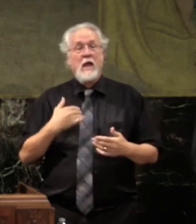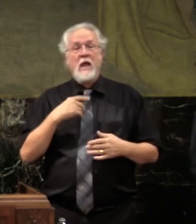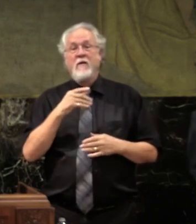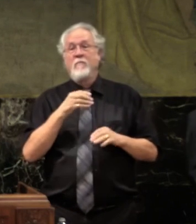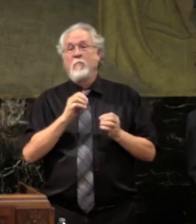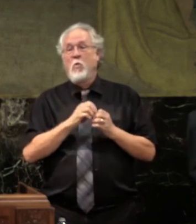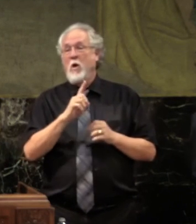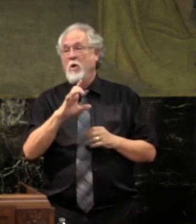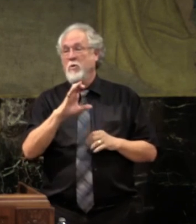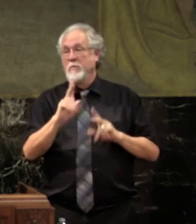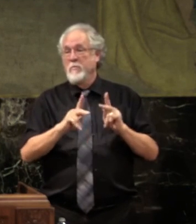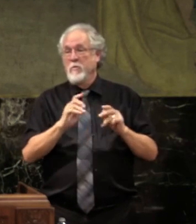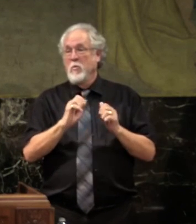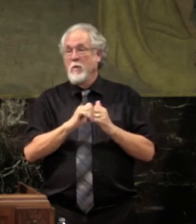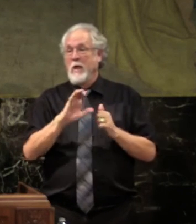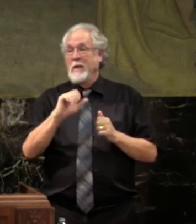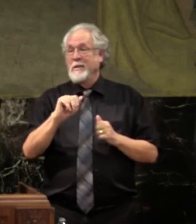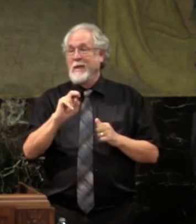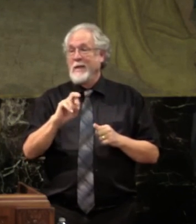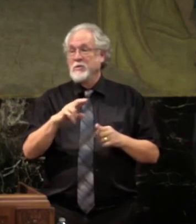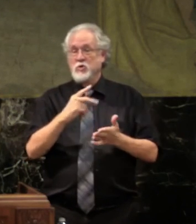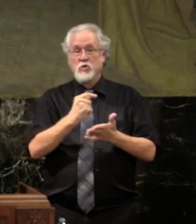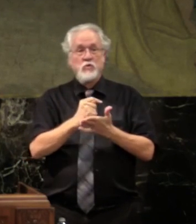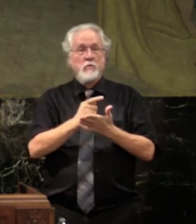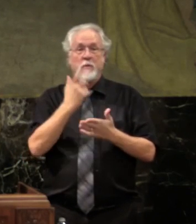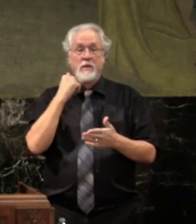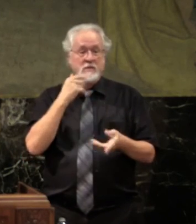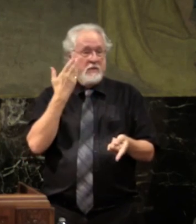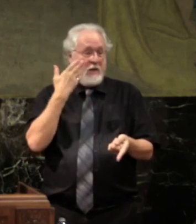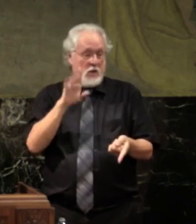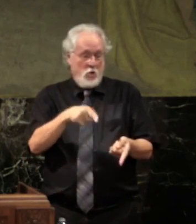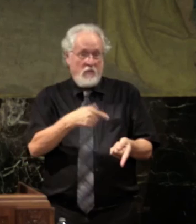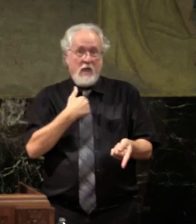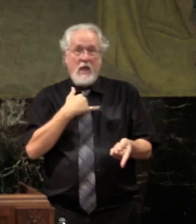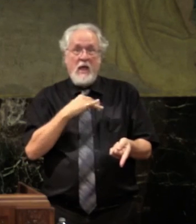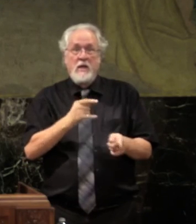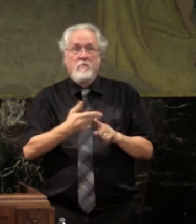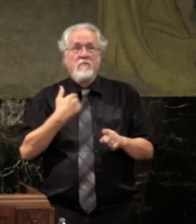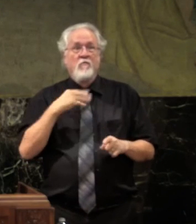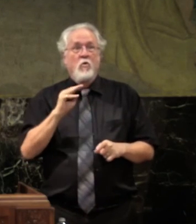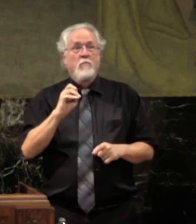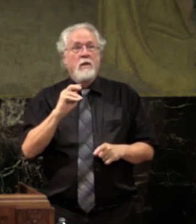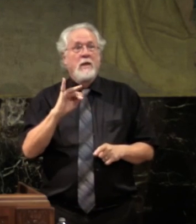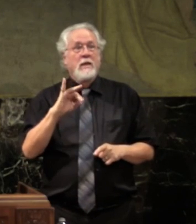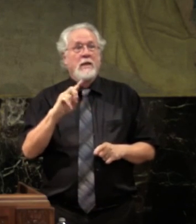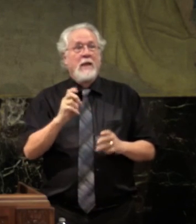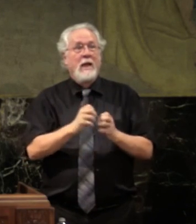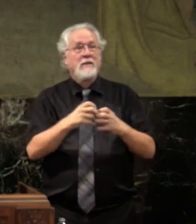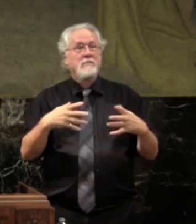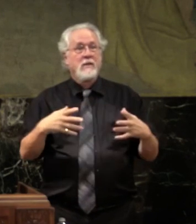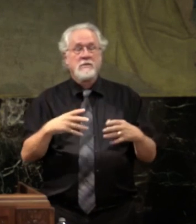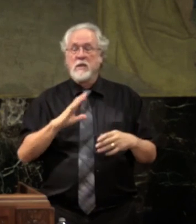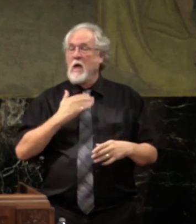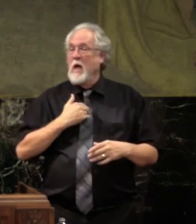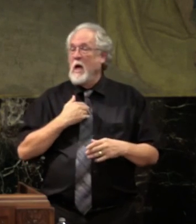treated for cancers that they did not know they had before they had Medicaid expansion our medical providers bottom